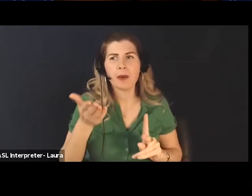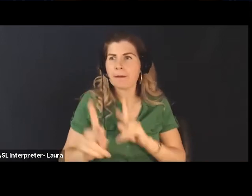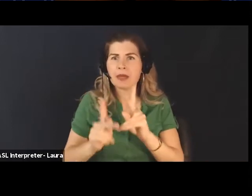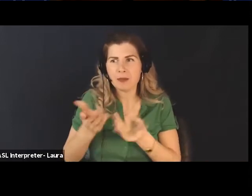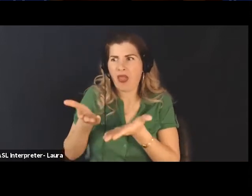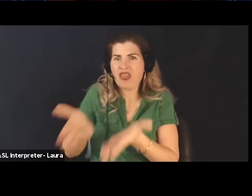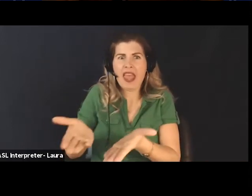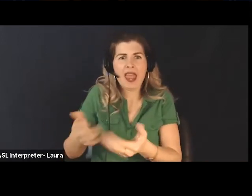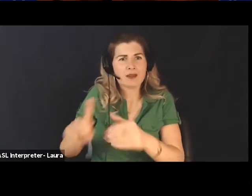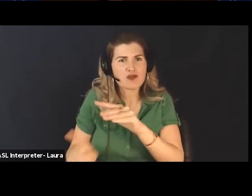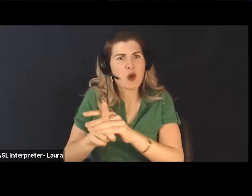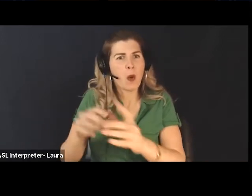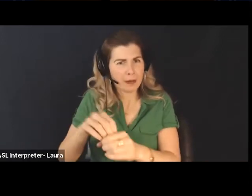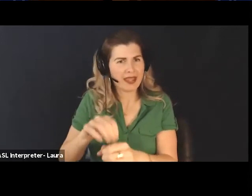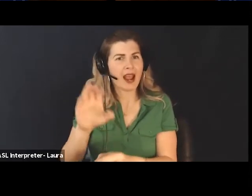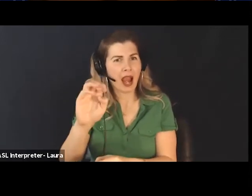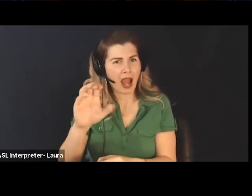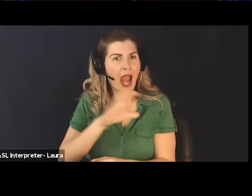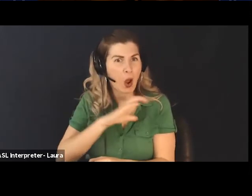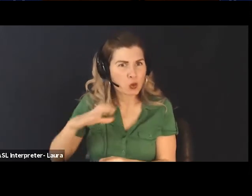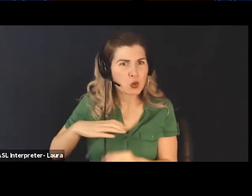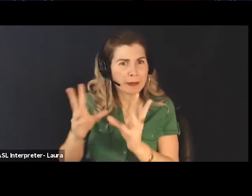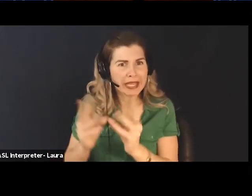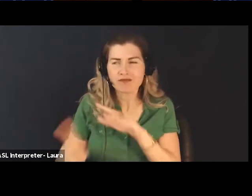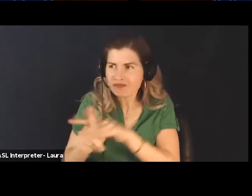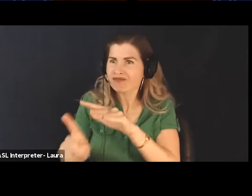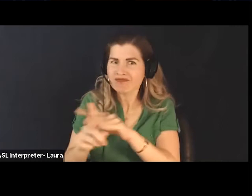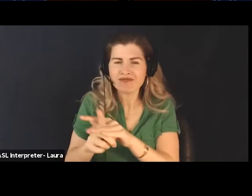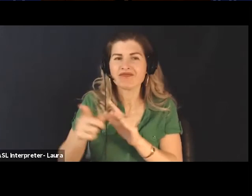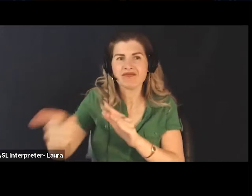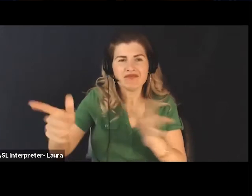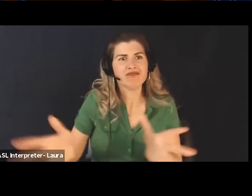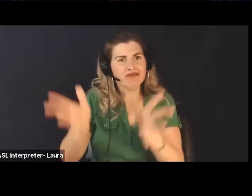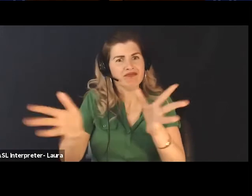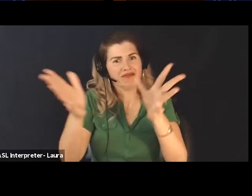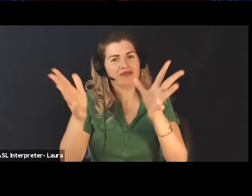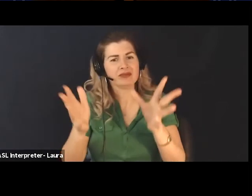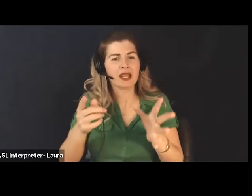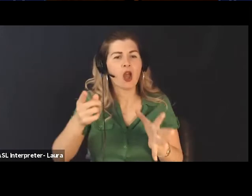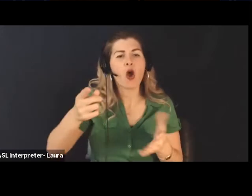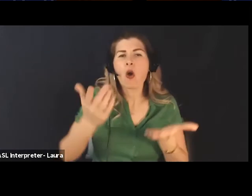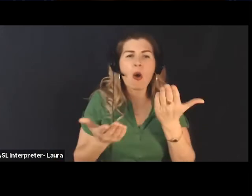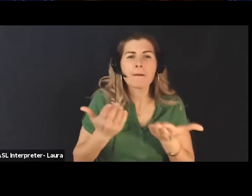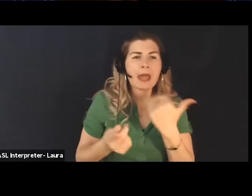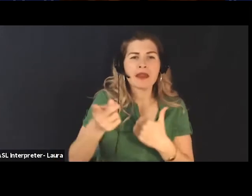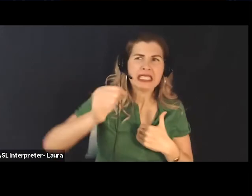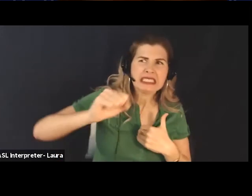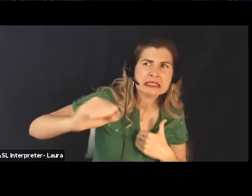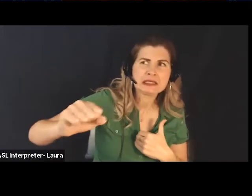to resist certain, certain educational technologies are resisting ankle bracelets for being